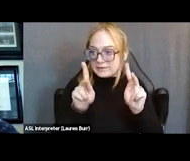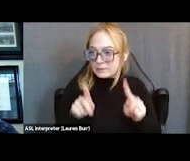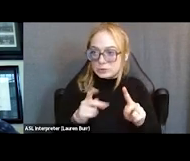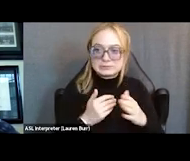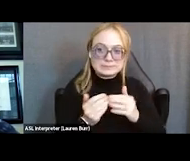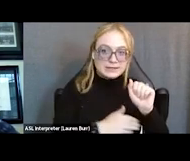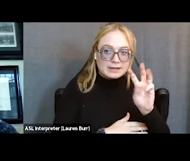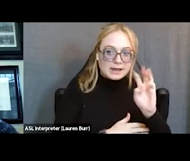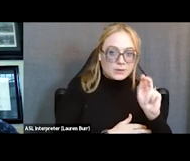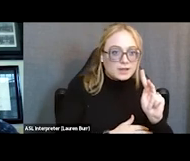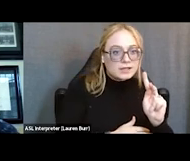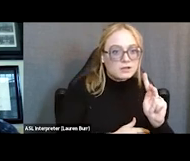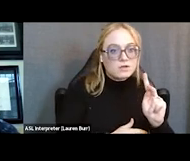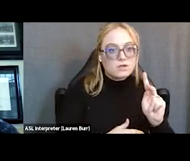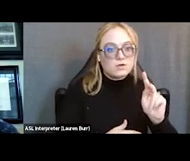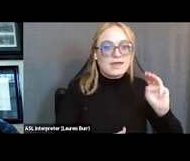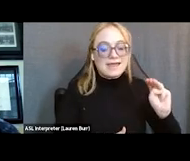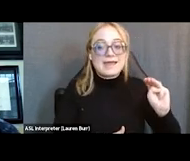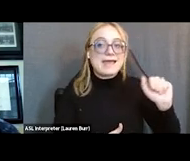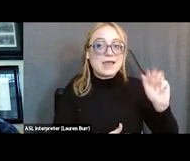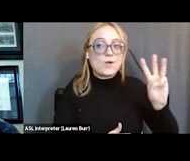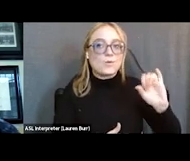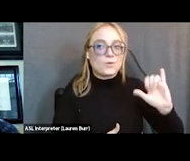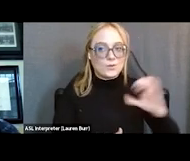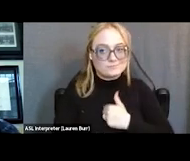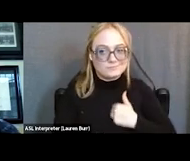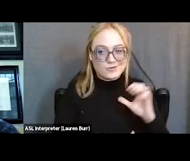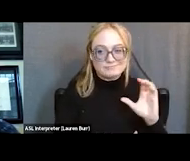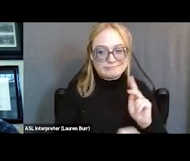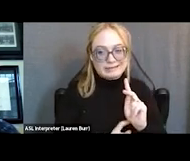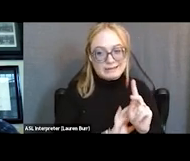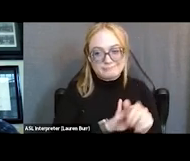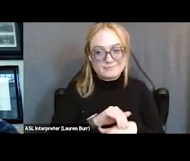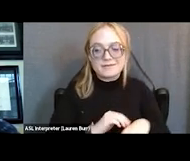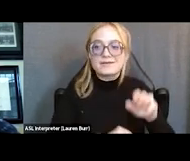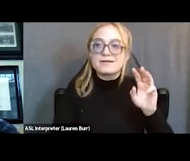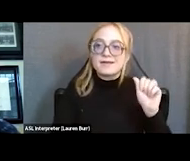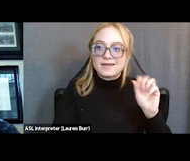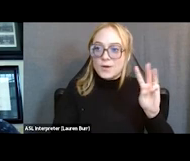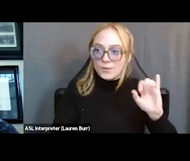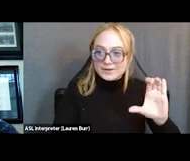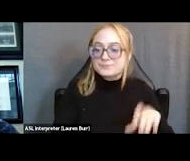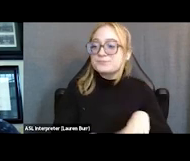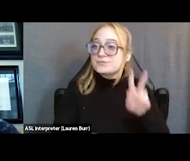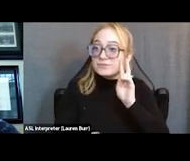that assists us with tracking claims for programs, for assisting with any barriers or issues that come up.